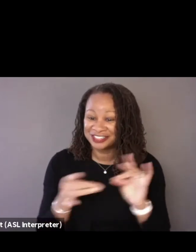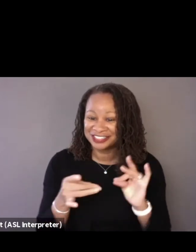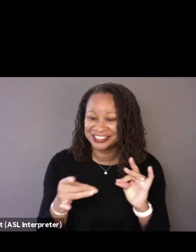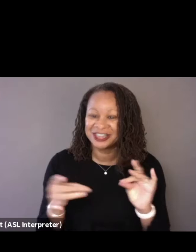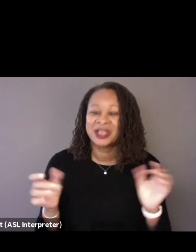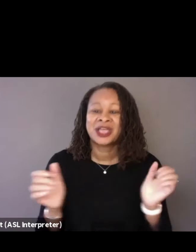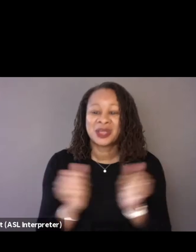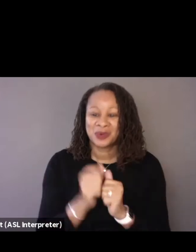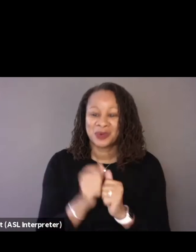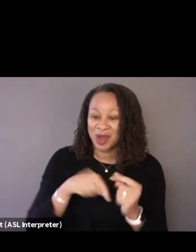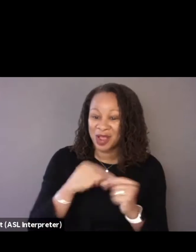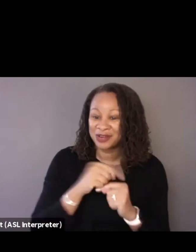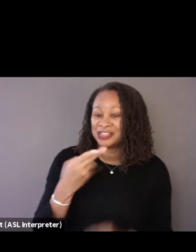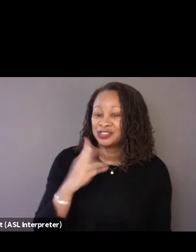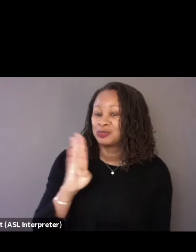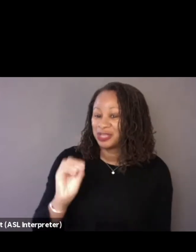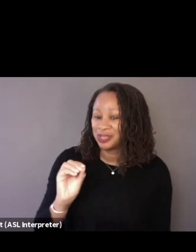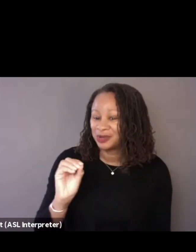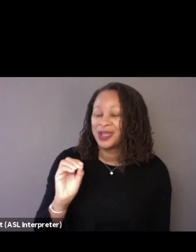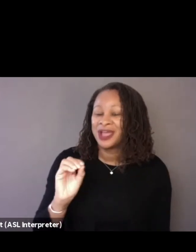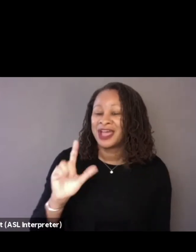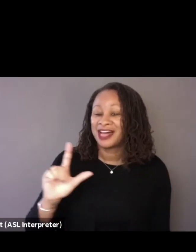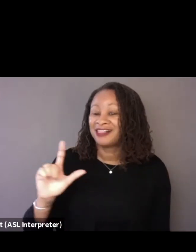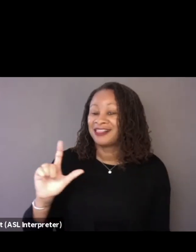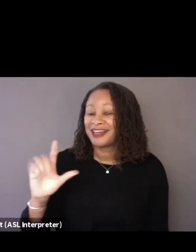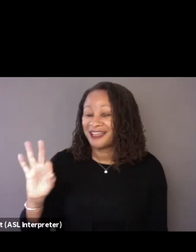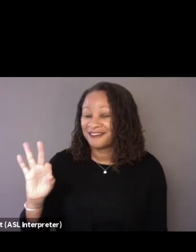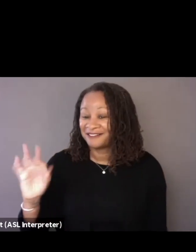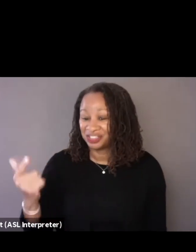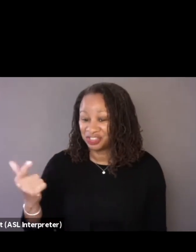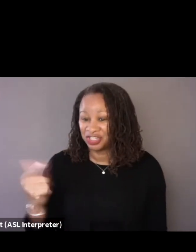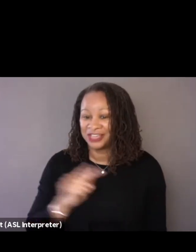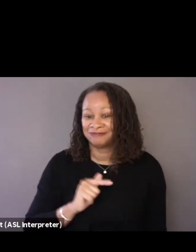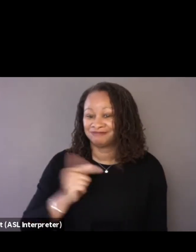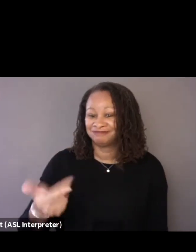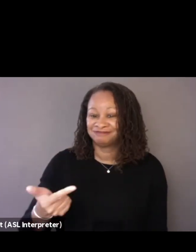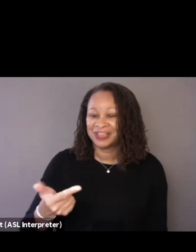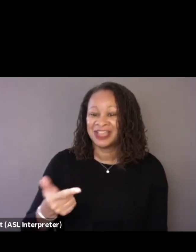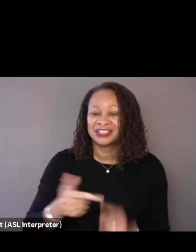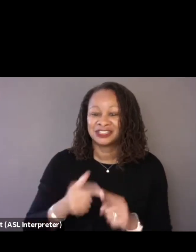around HBO's LFG and hand things over to Christine Lamire.